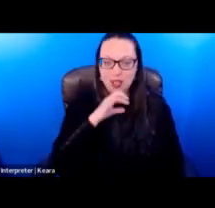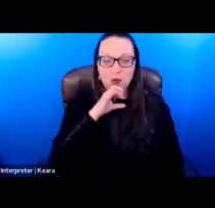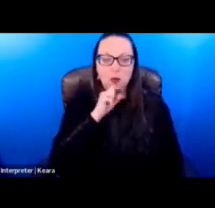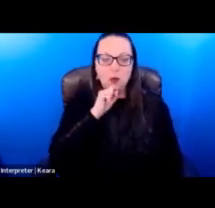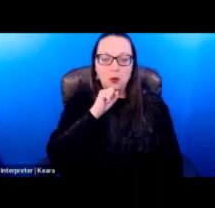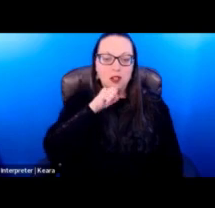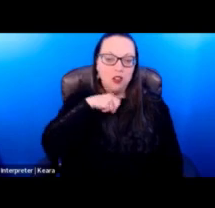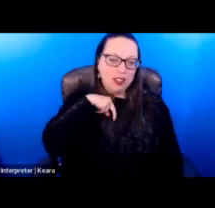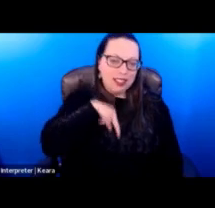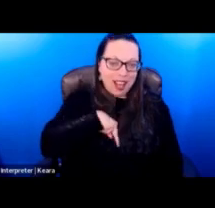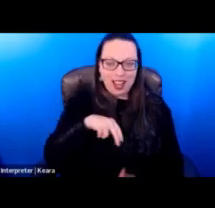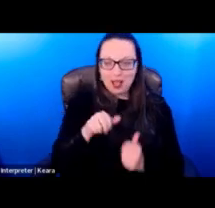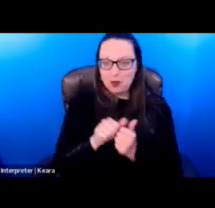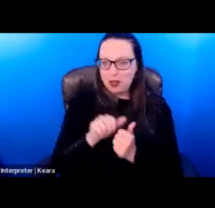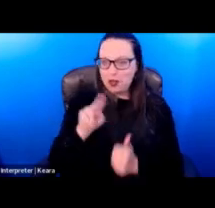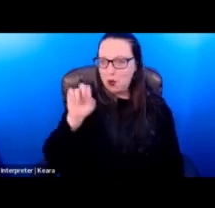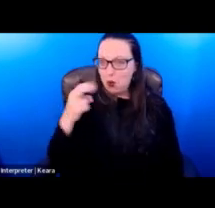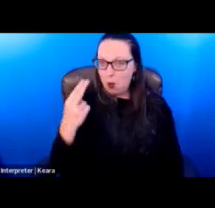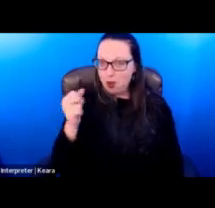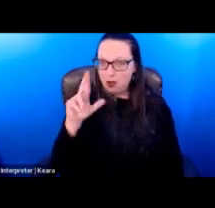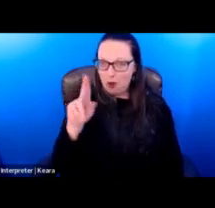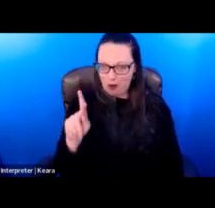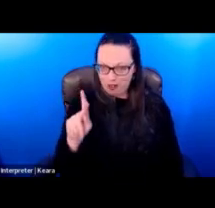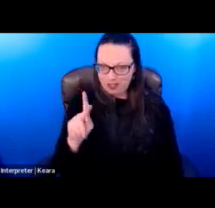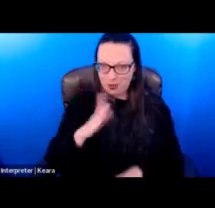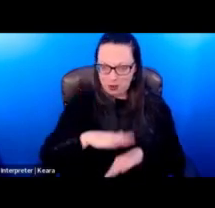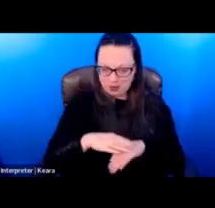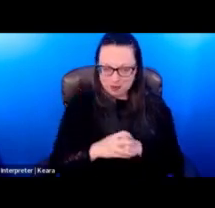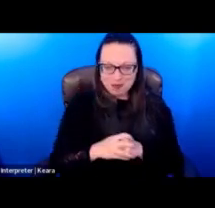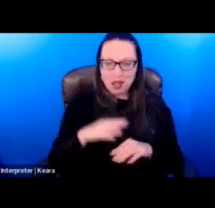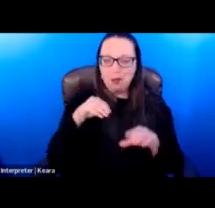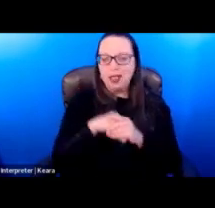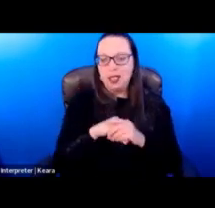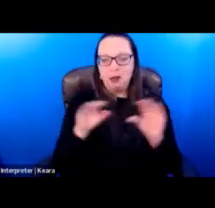Noah's Ark tie. And I'm in my office with flags and photos all